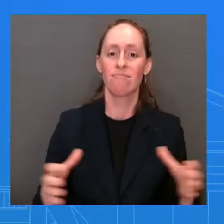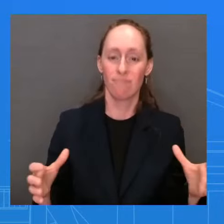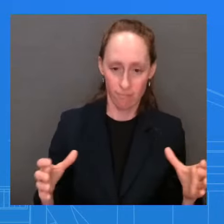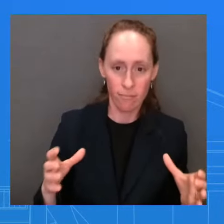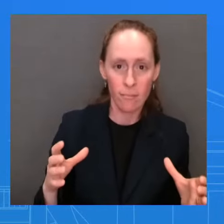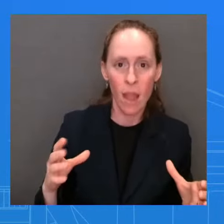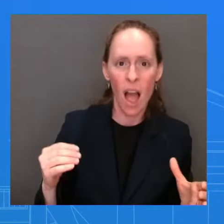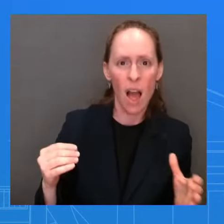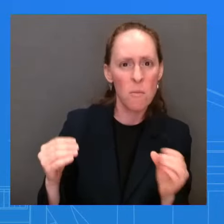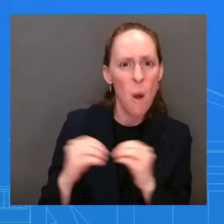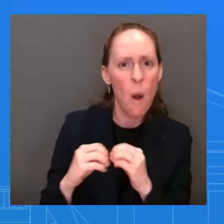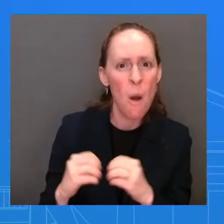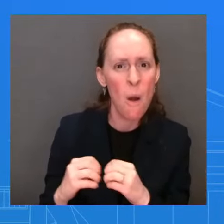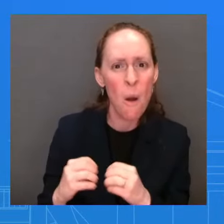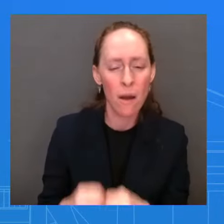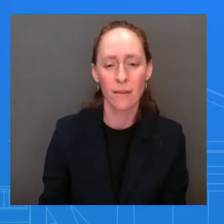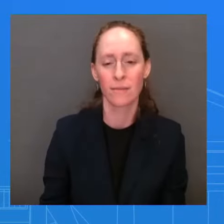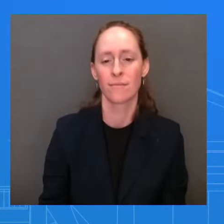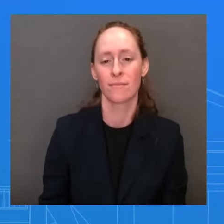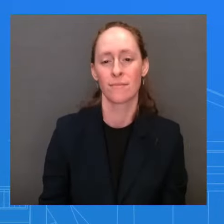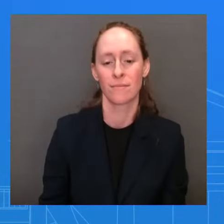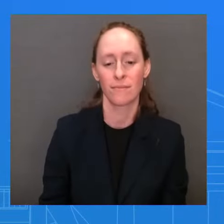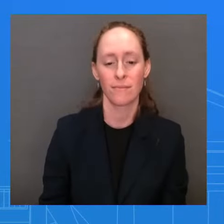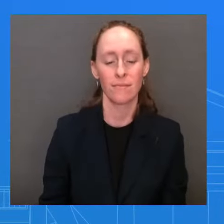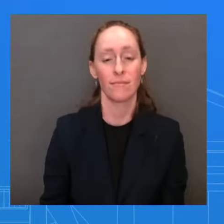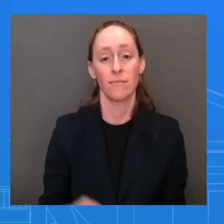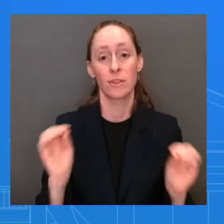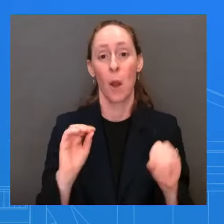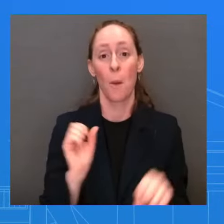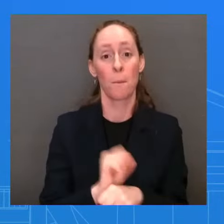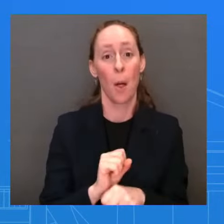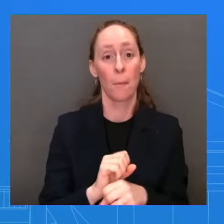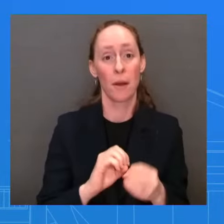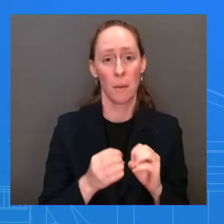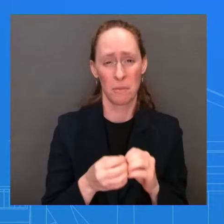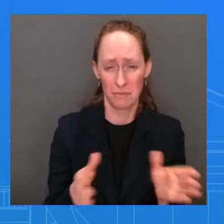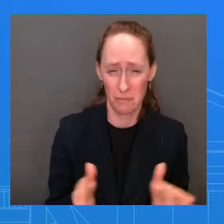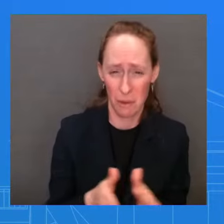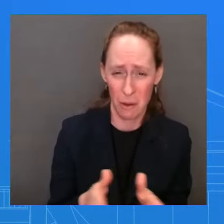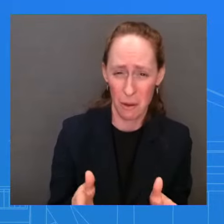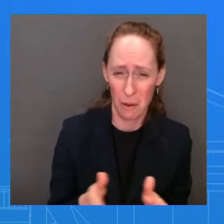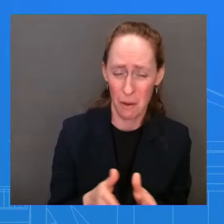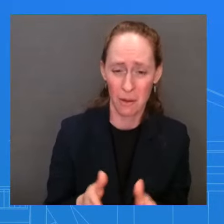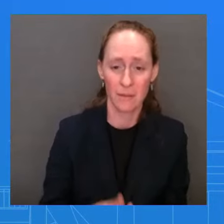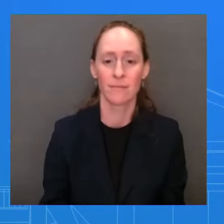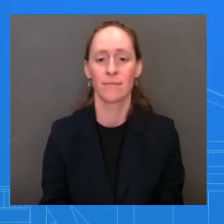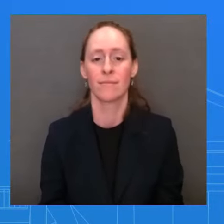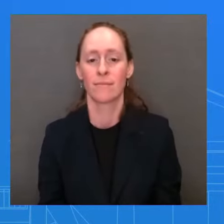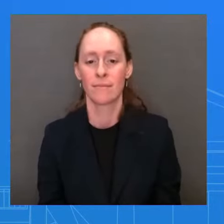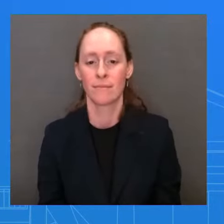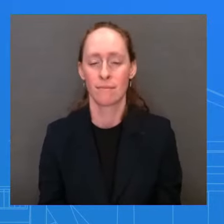and Black unemployment is at a record low. So we see that in the data that comes out pretty regularly -- right? monthly. And --